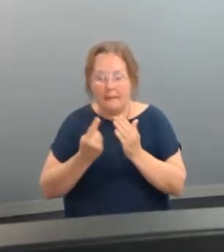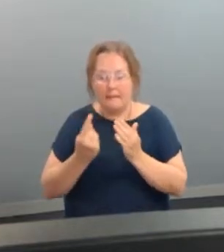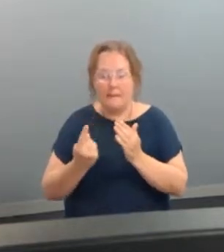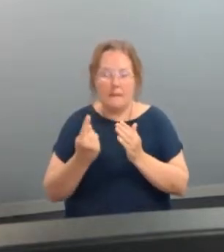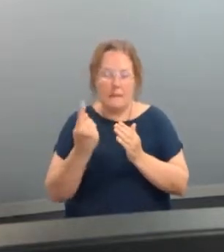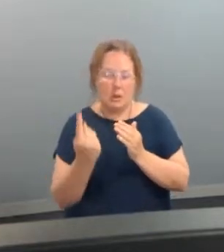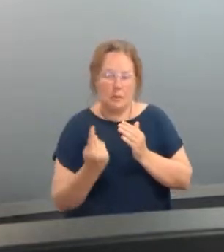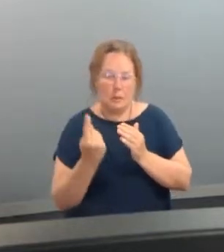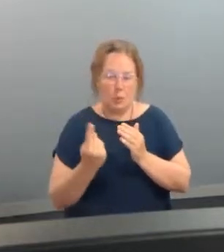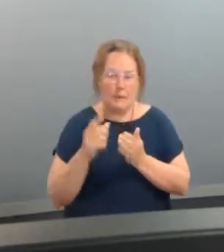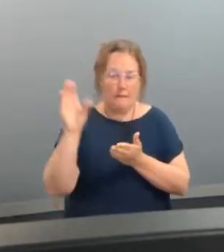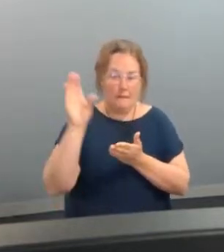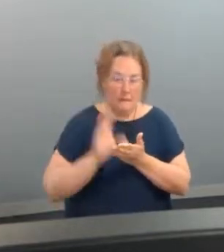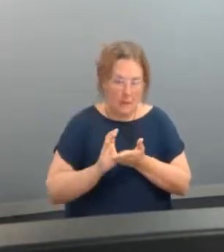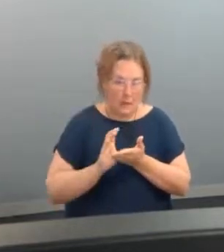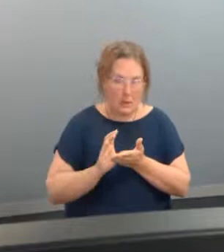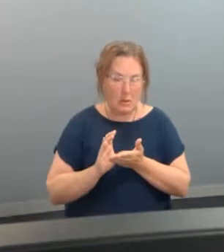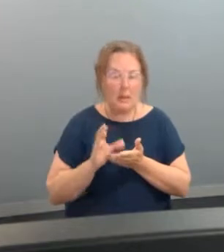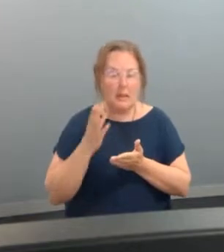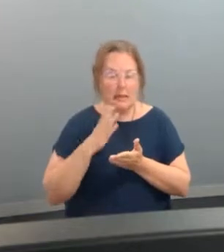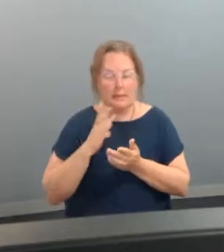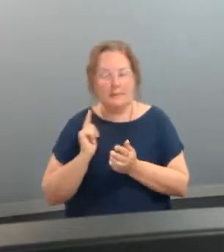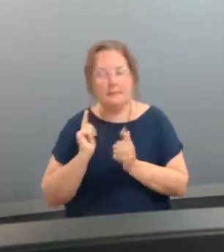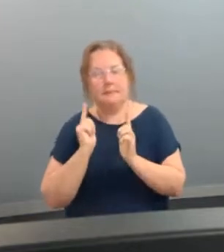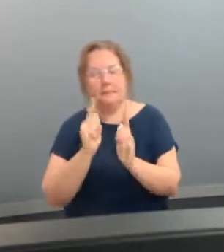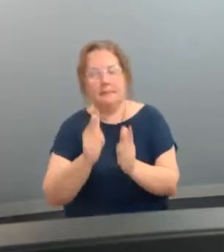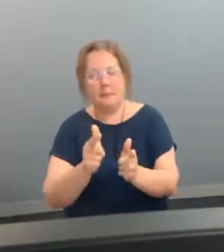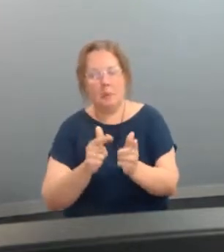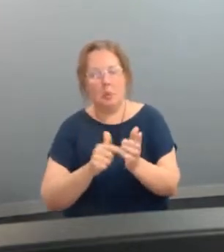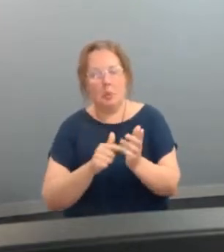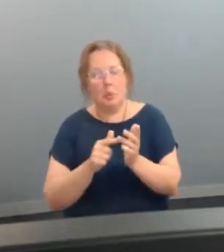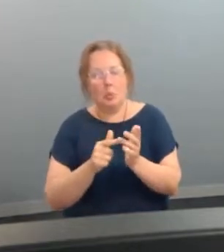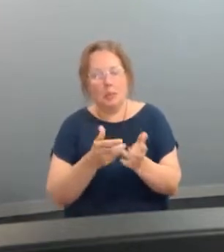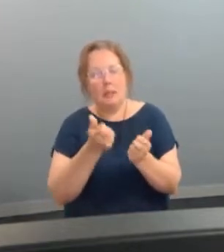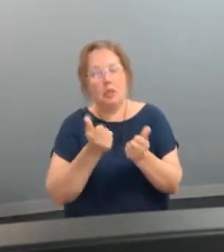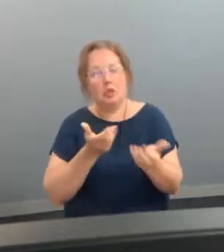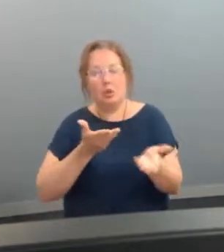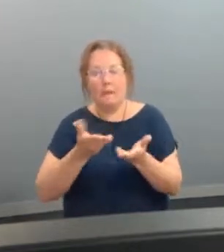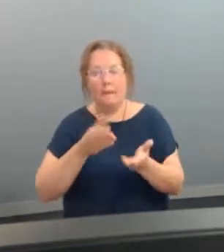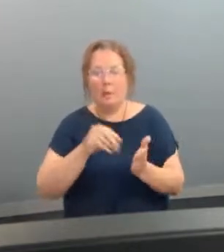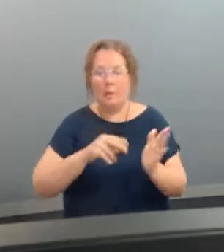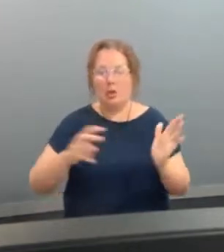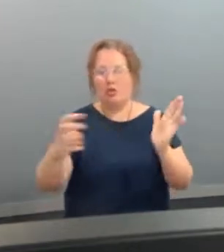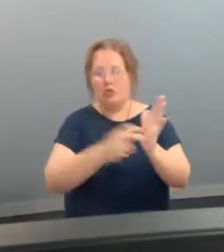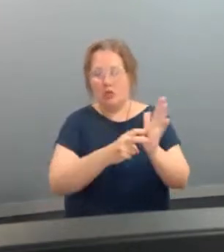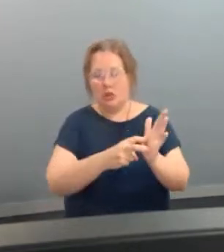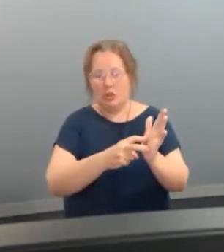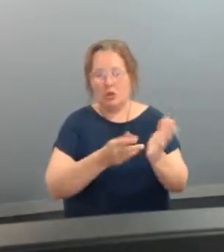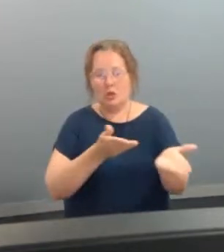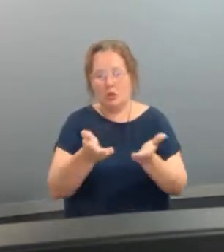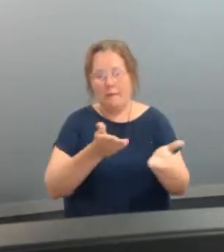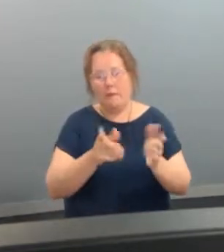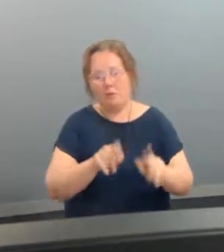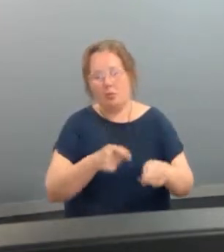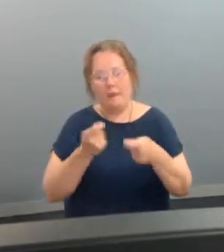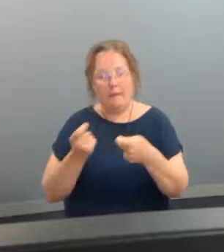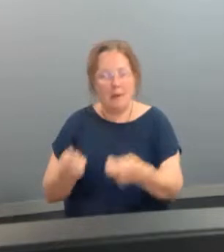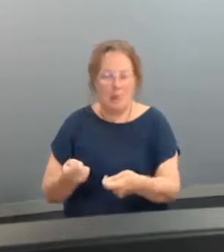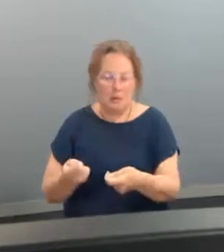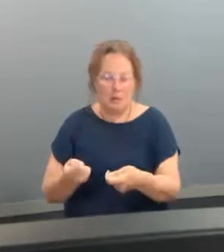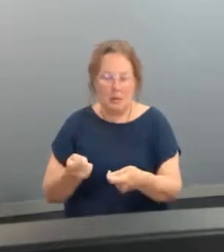providers and that those children who are receiving individual funding would need to go to registered